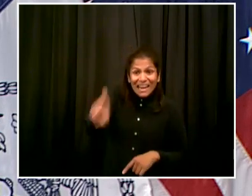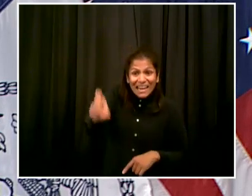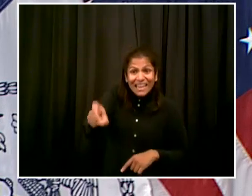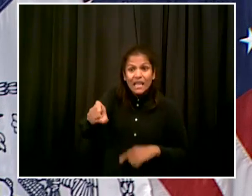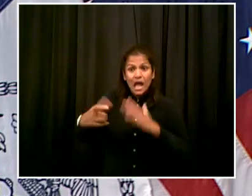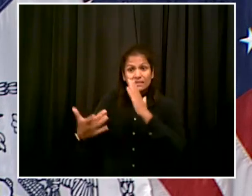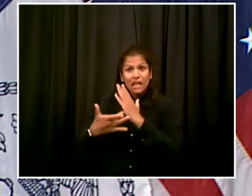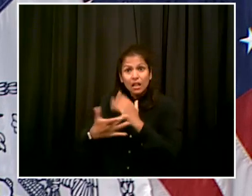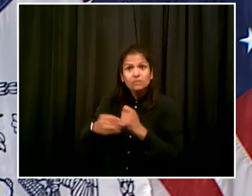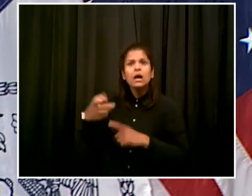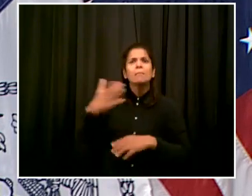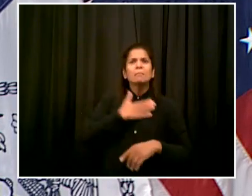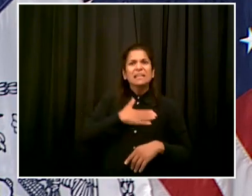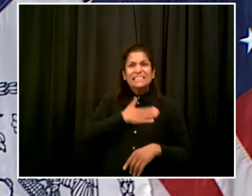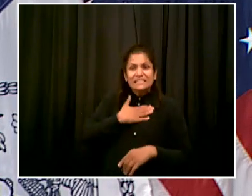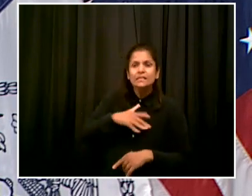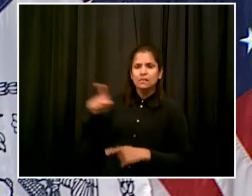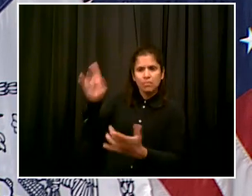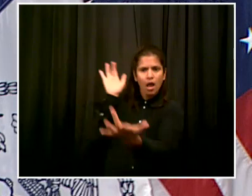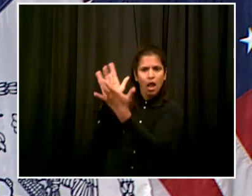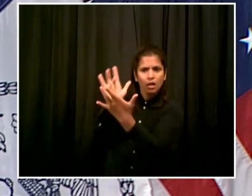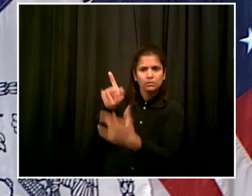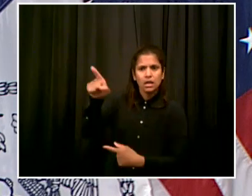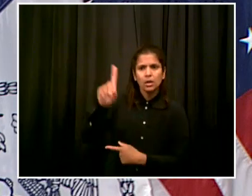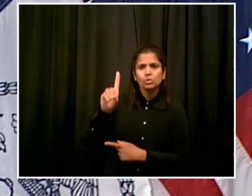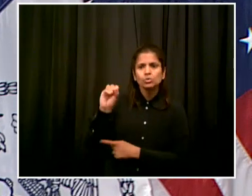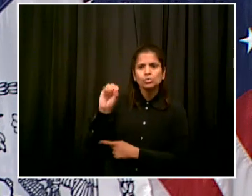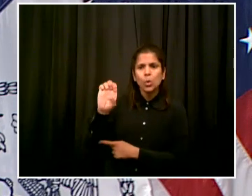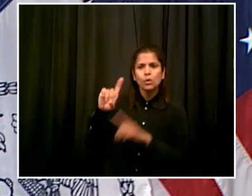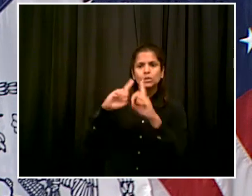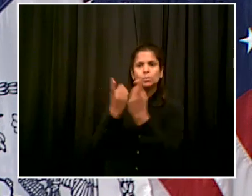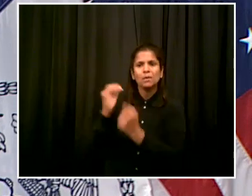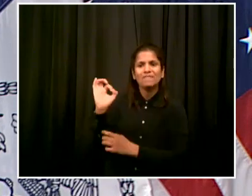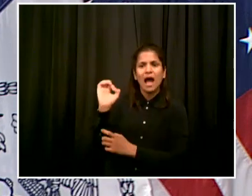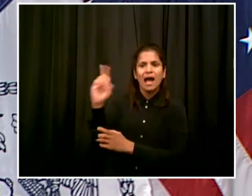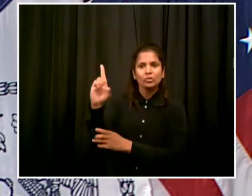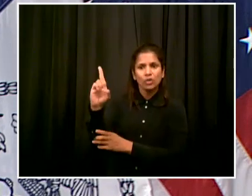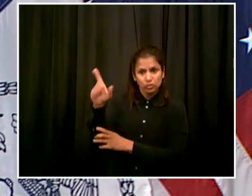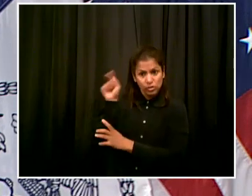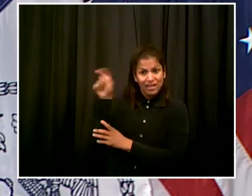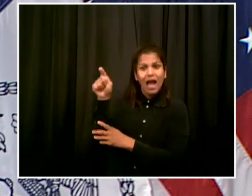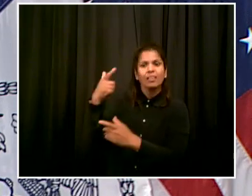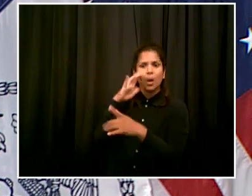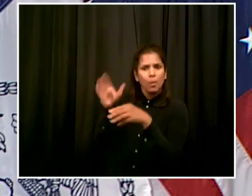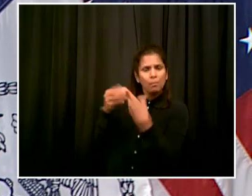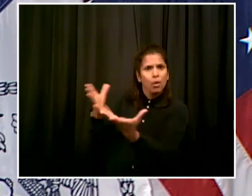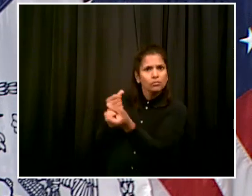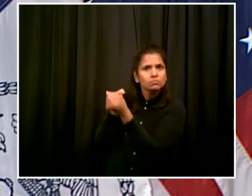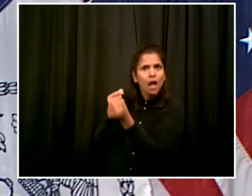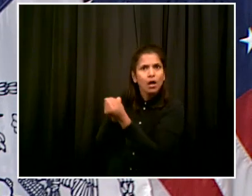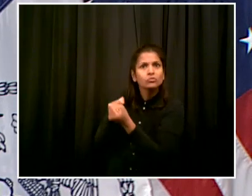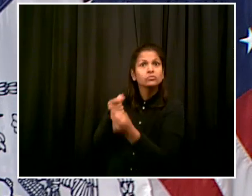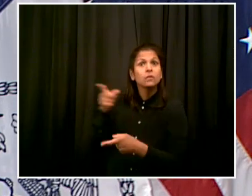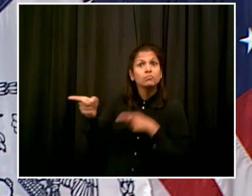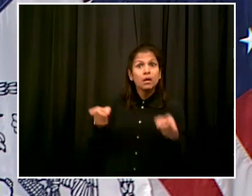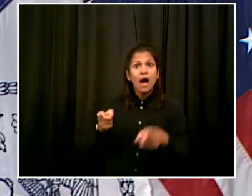IT, IT IS THERE. AND IT WILL BE AN ONGOING EORFFT.